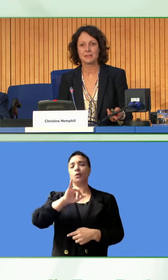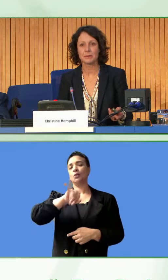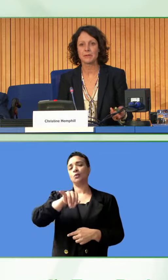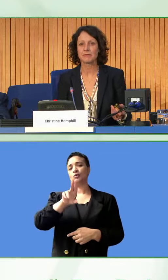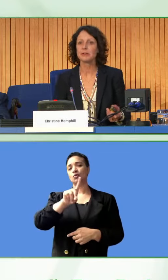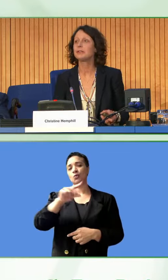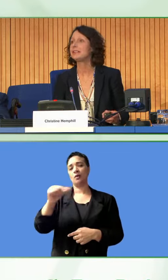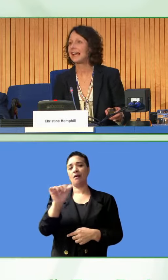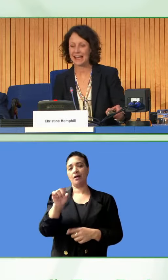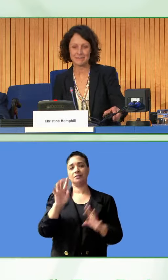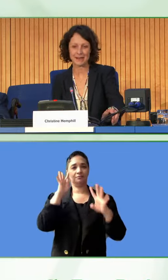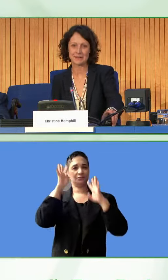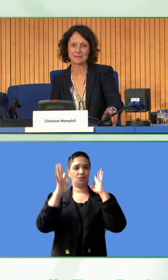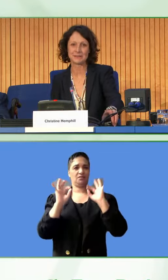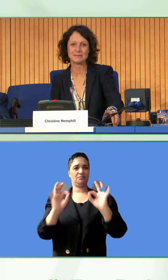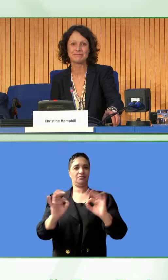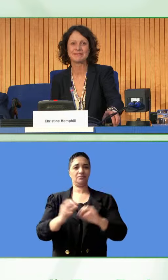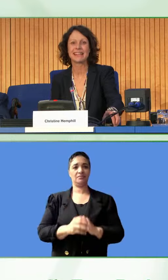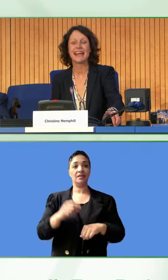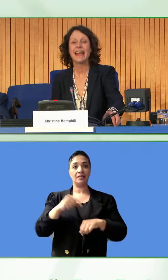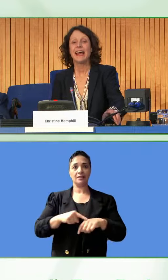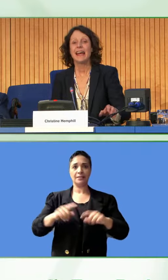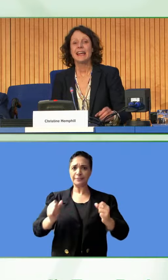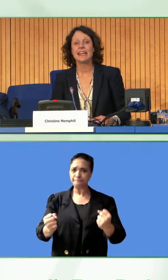It is both frugal and powerful.